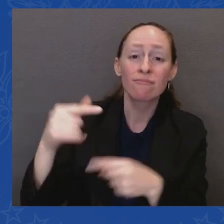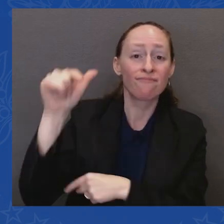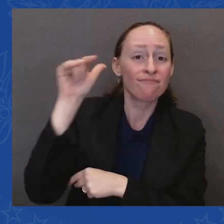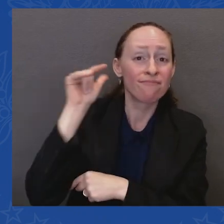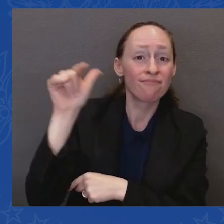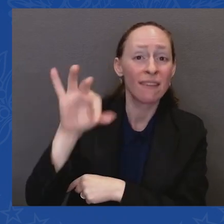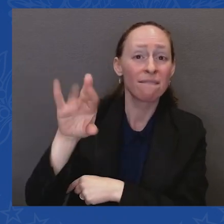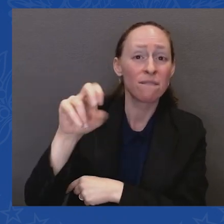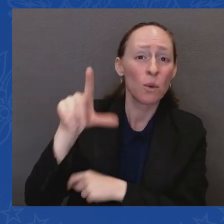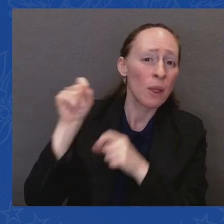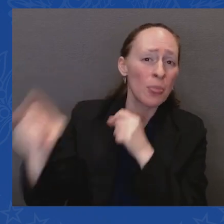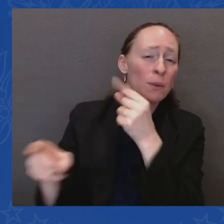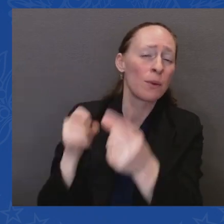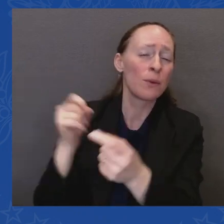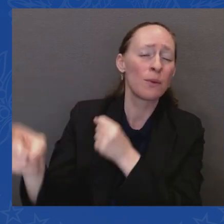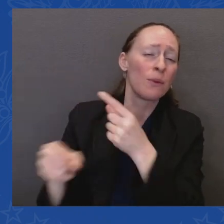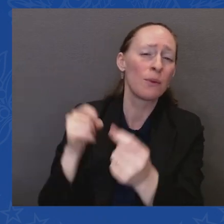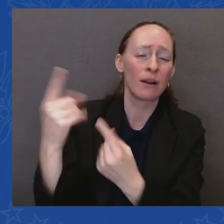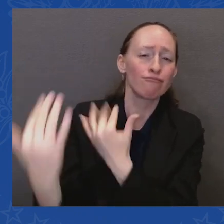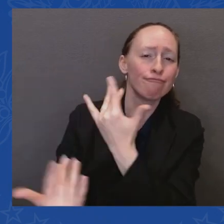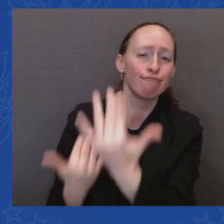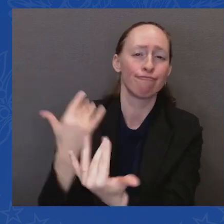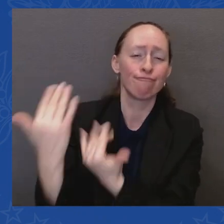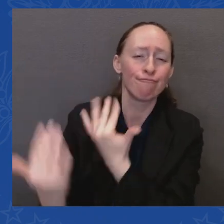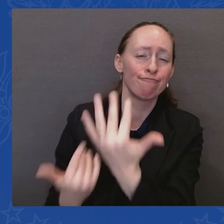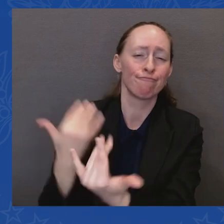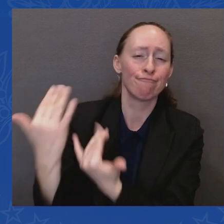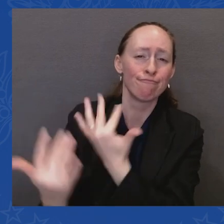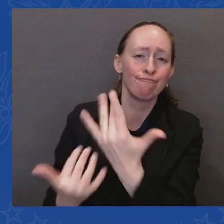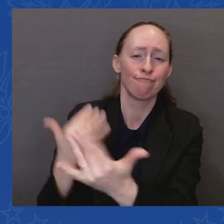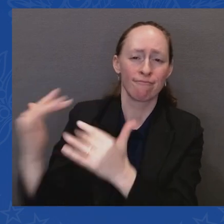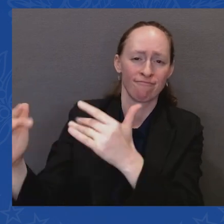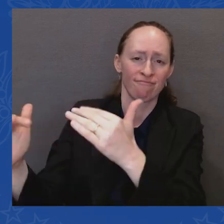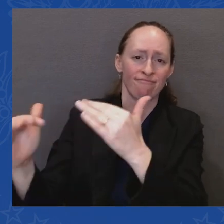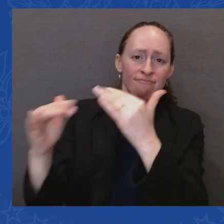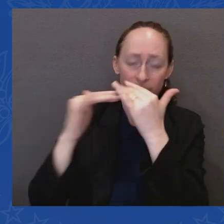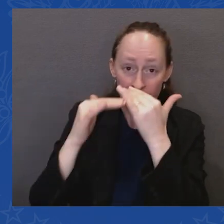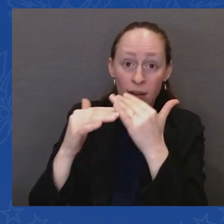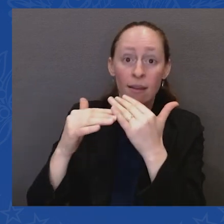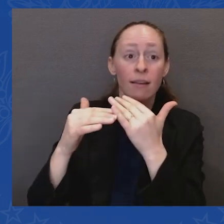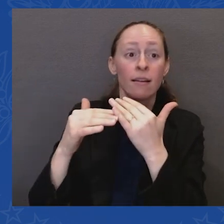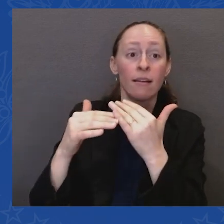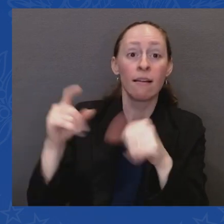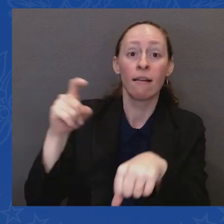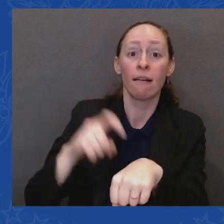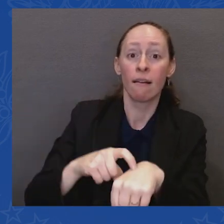Too many of our nation's warriors have served only to return home to suffer from permanent effects